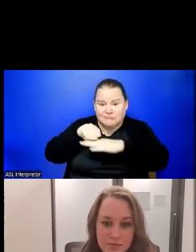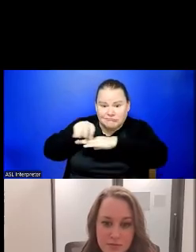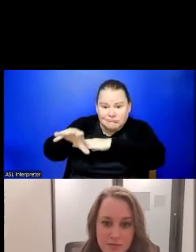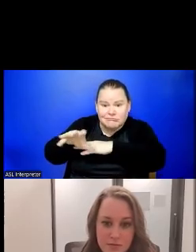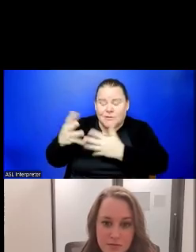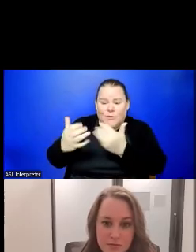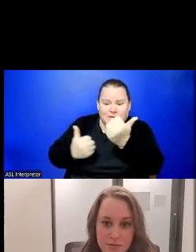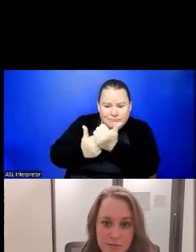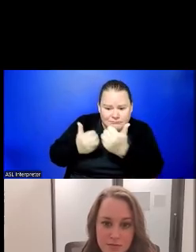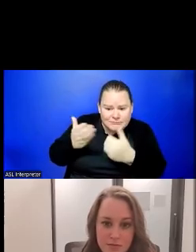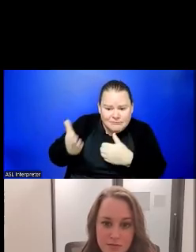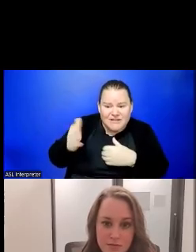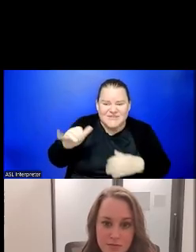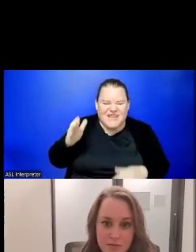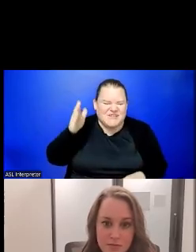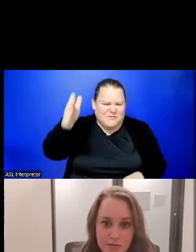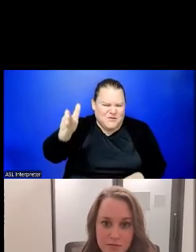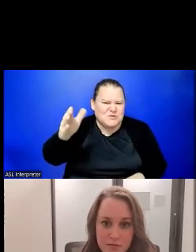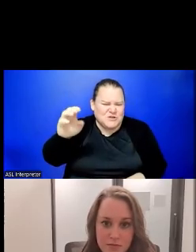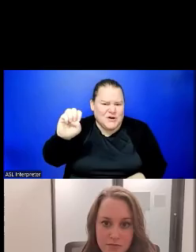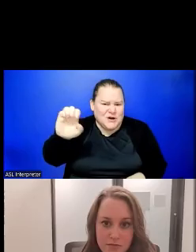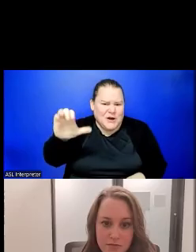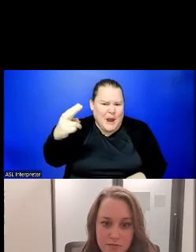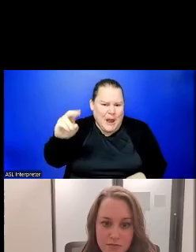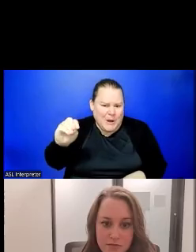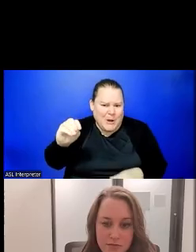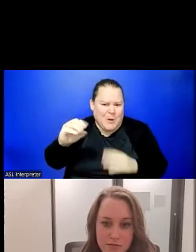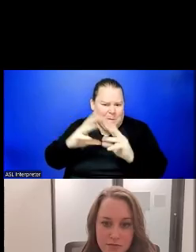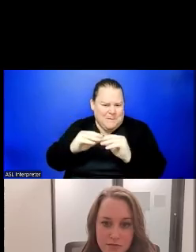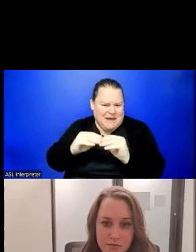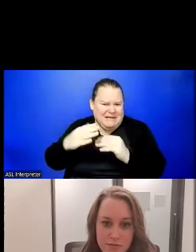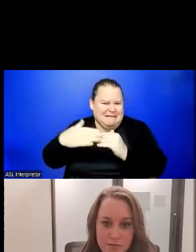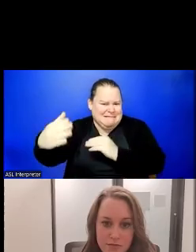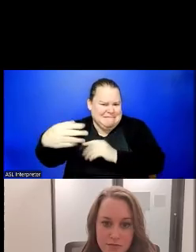a future echo in about a month. Today is Part One. We're going